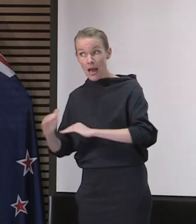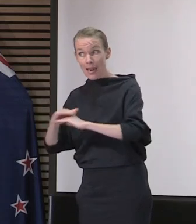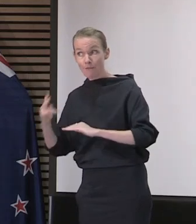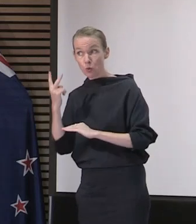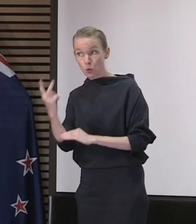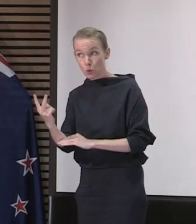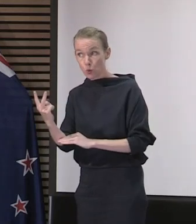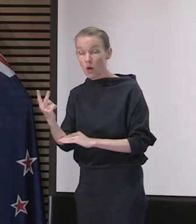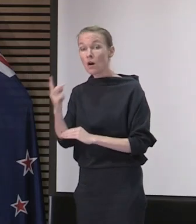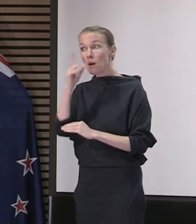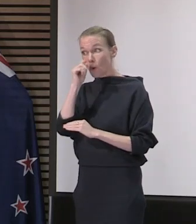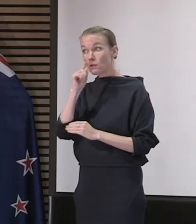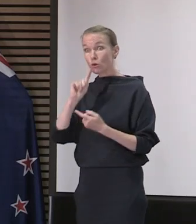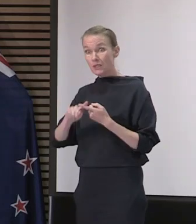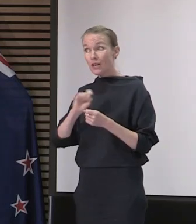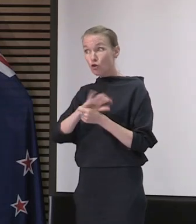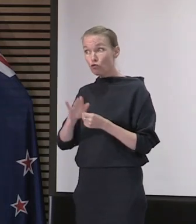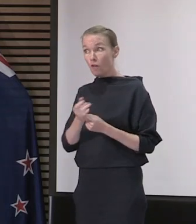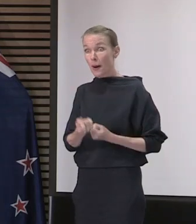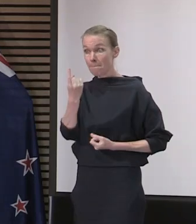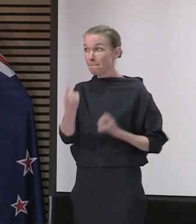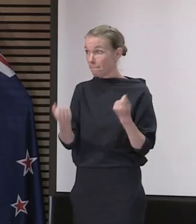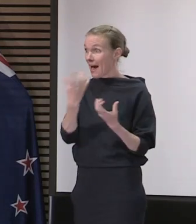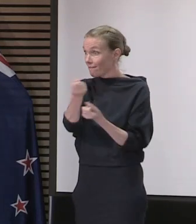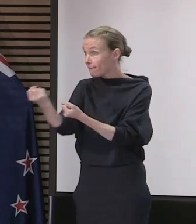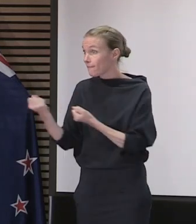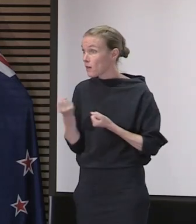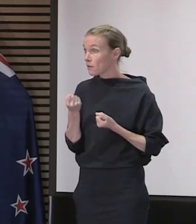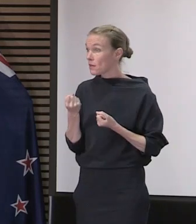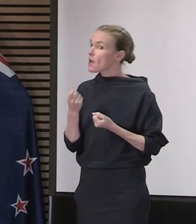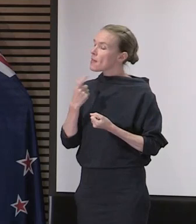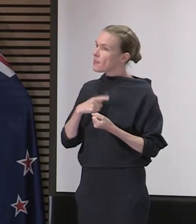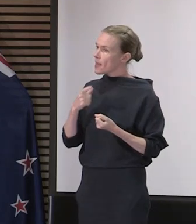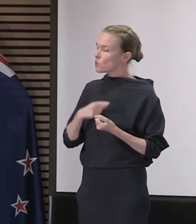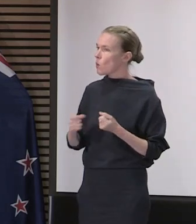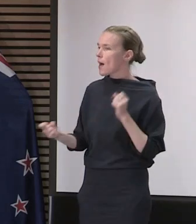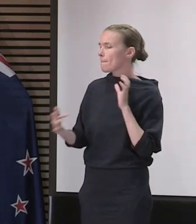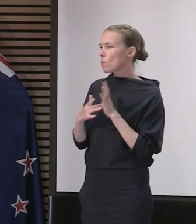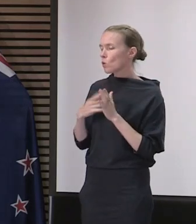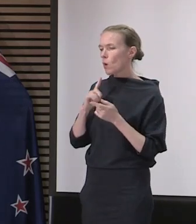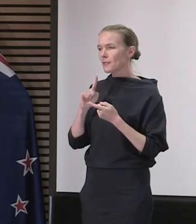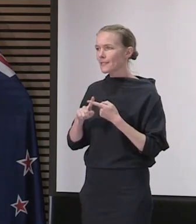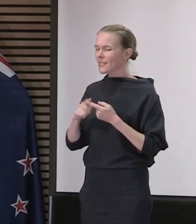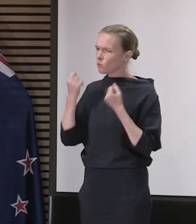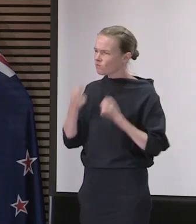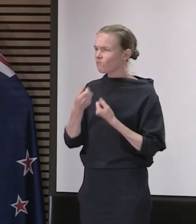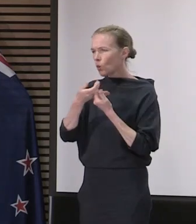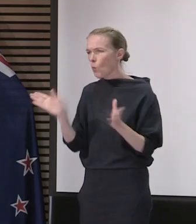if the decision is made to go into alert level two, that progresses, that we may still